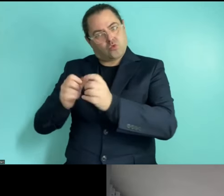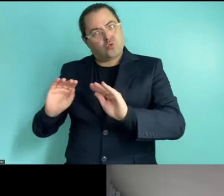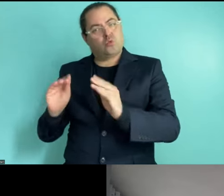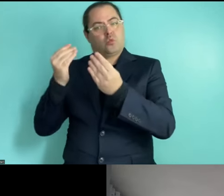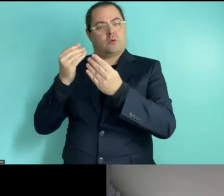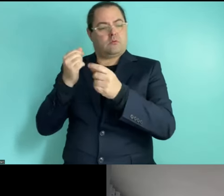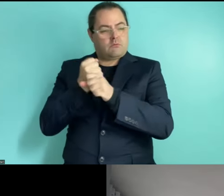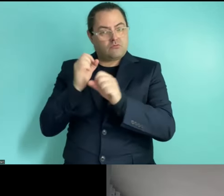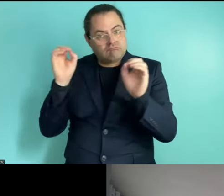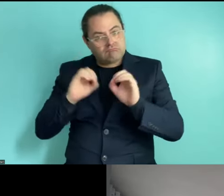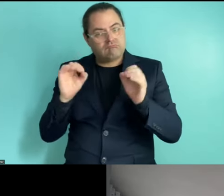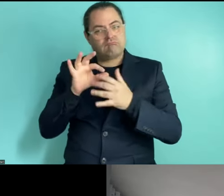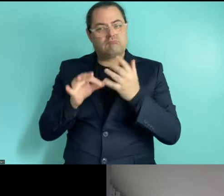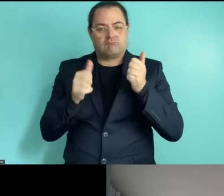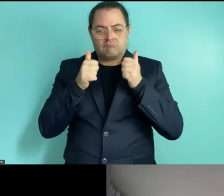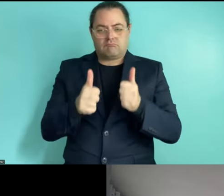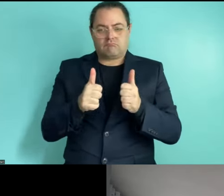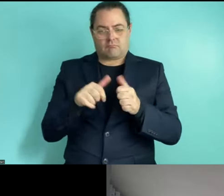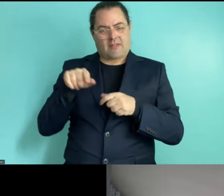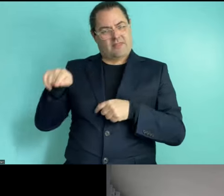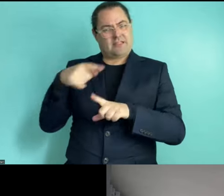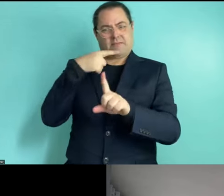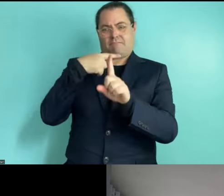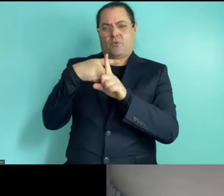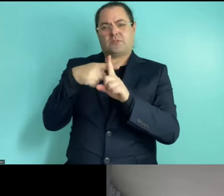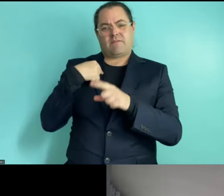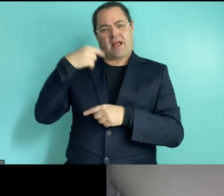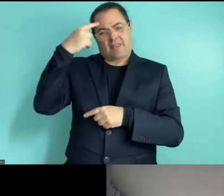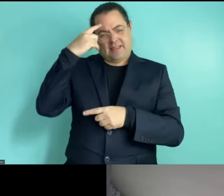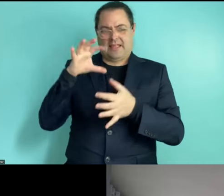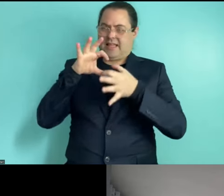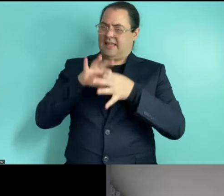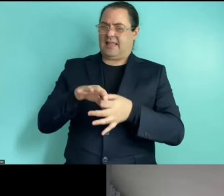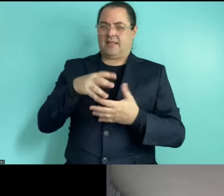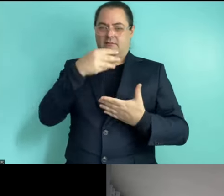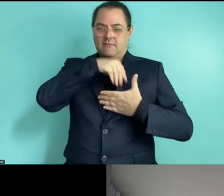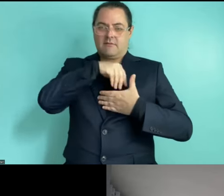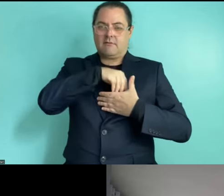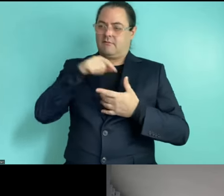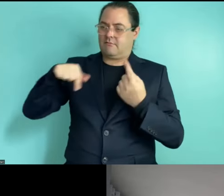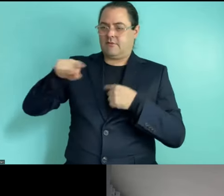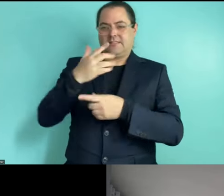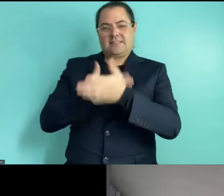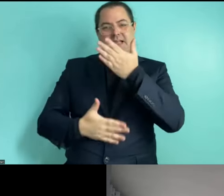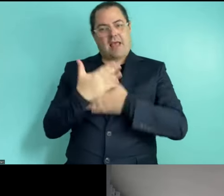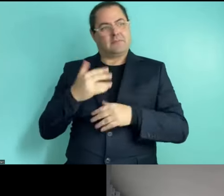And this also impacts positively on the livelihoods and lives of persons with disabilities so